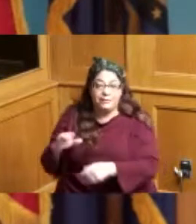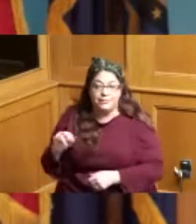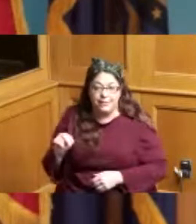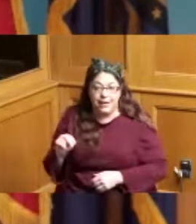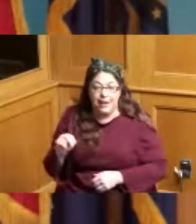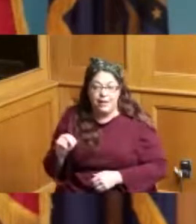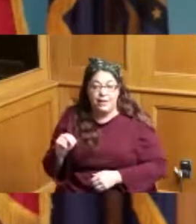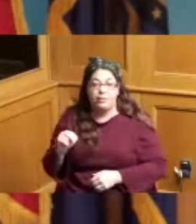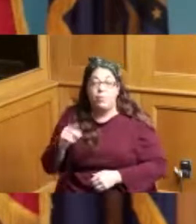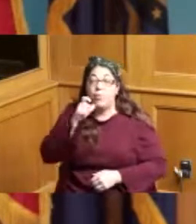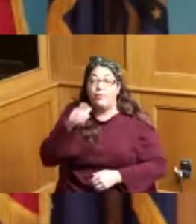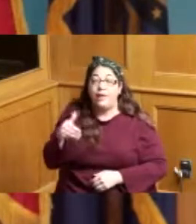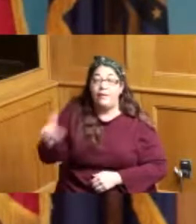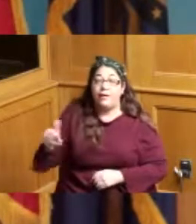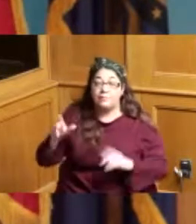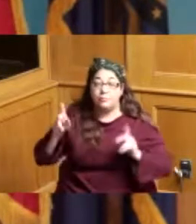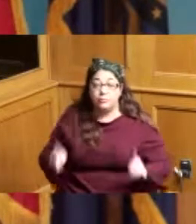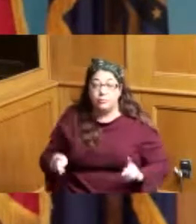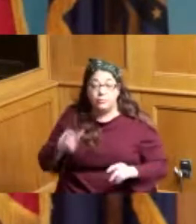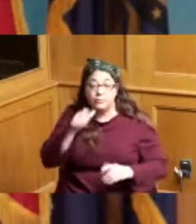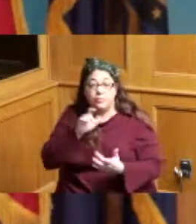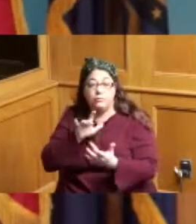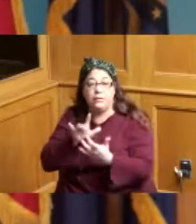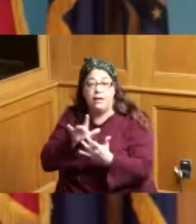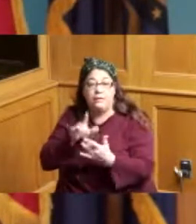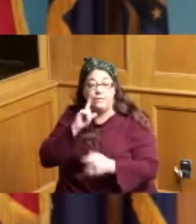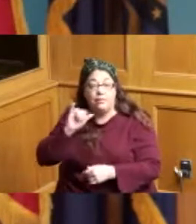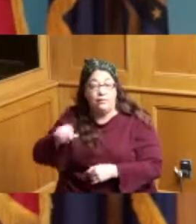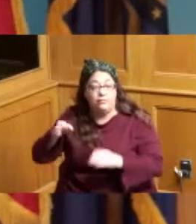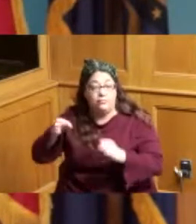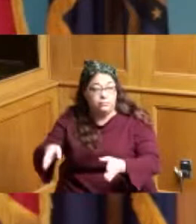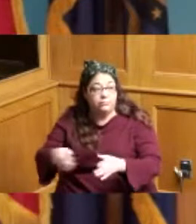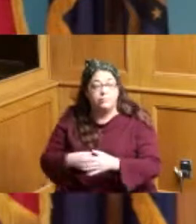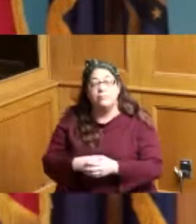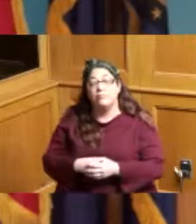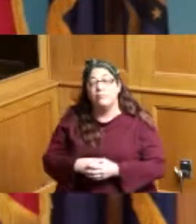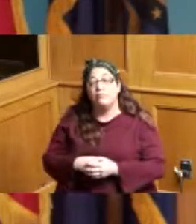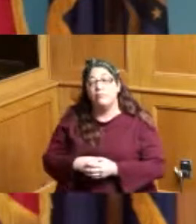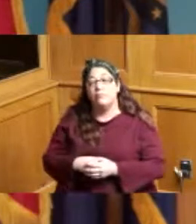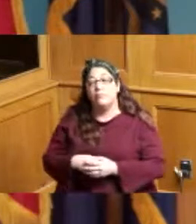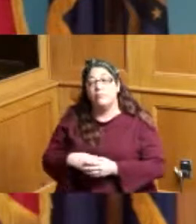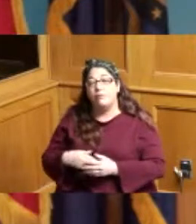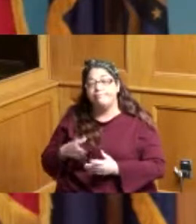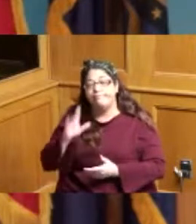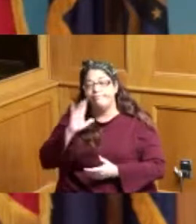know who the next person is who that contact is but certainly that'll be a loss in terms of